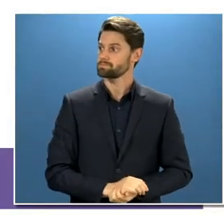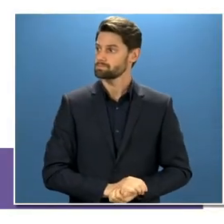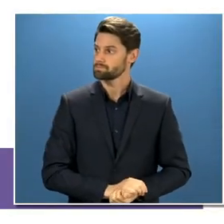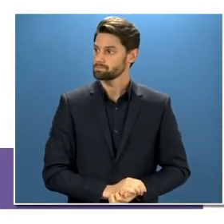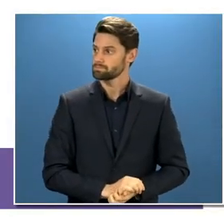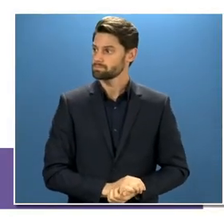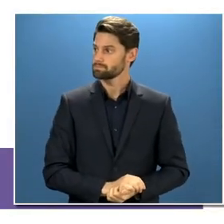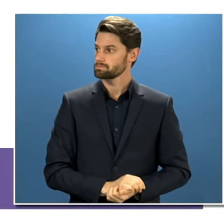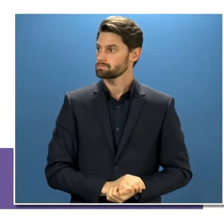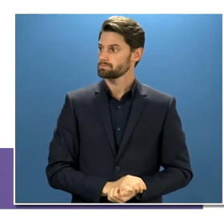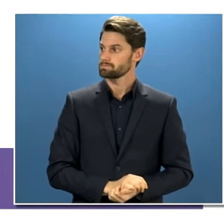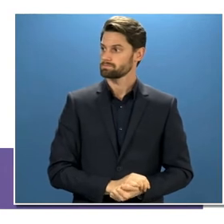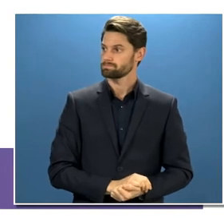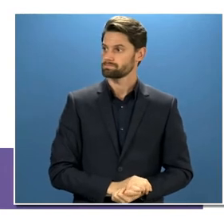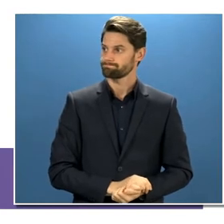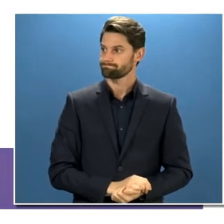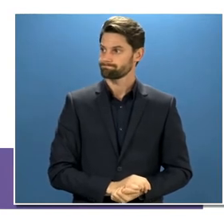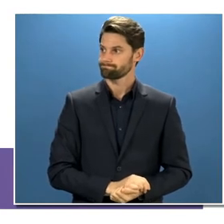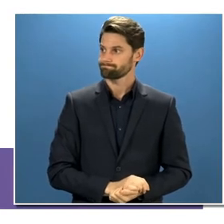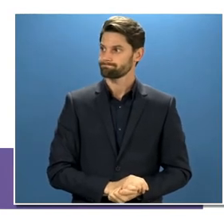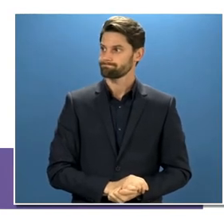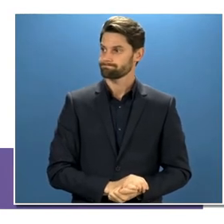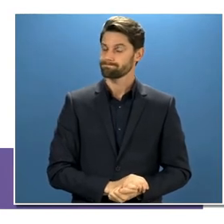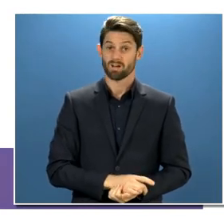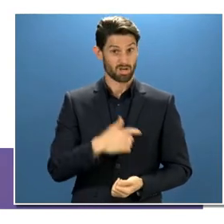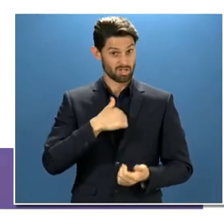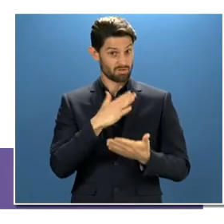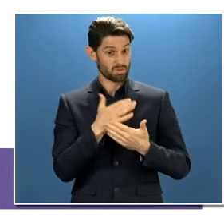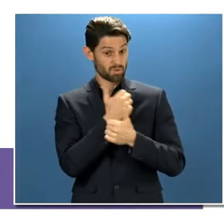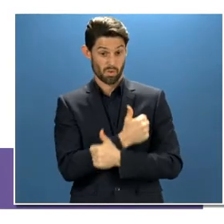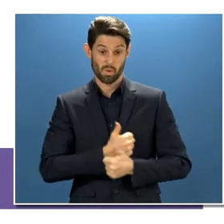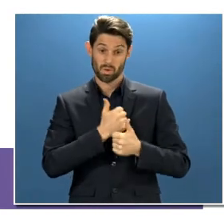Well, I did like school, and I did like having my friends and that,